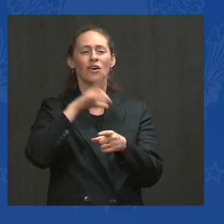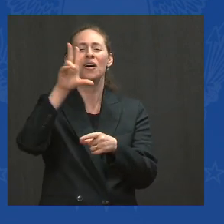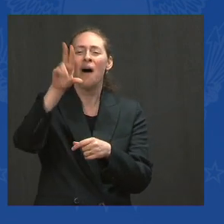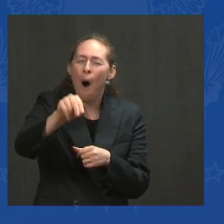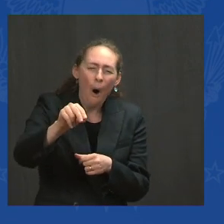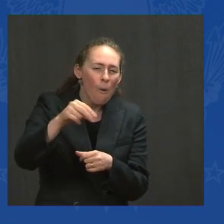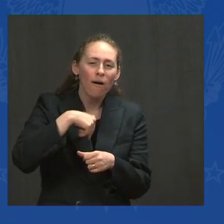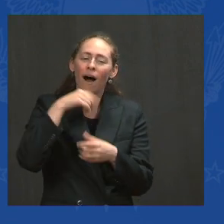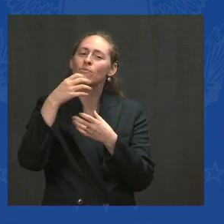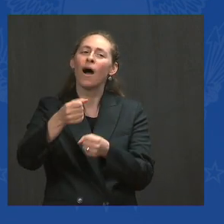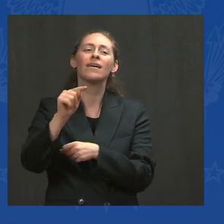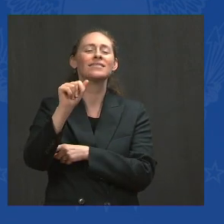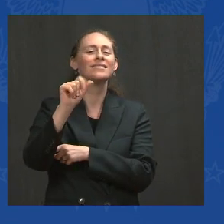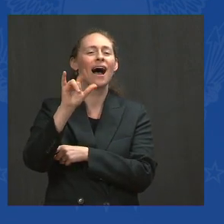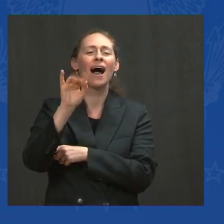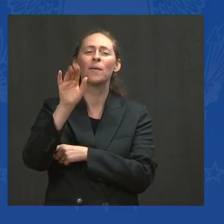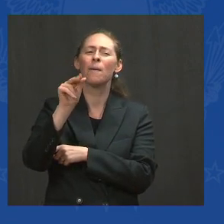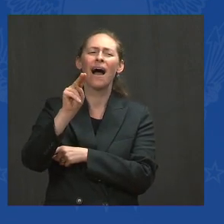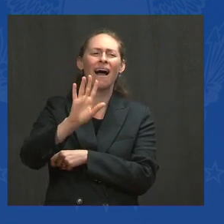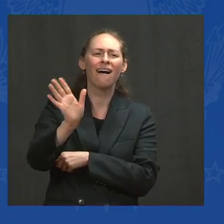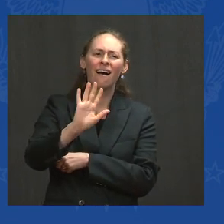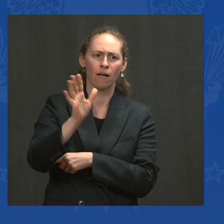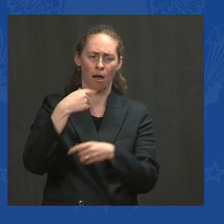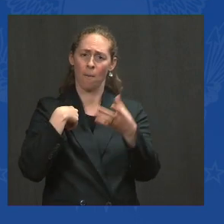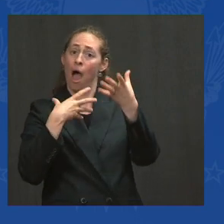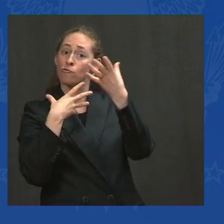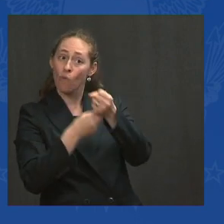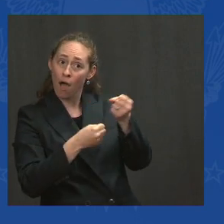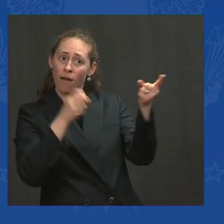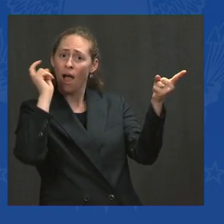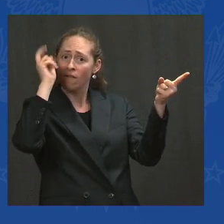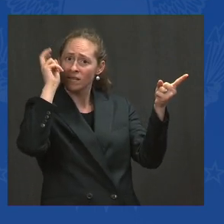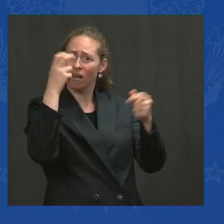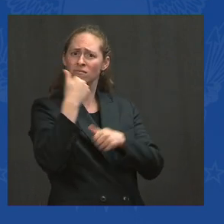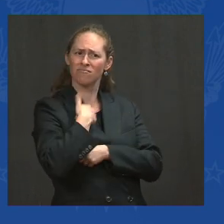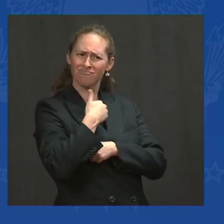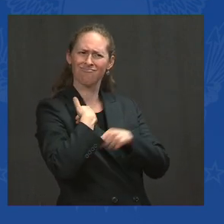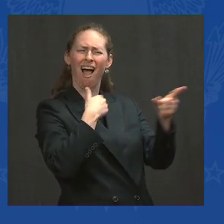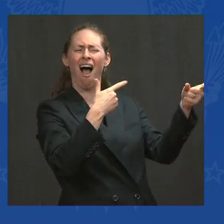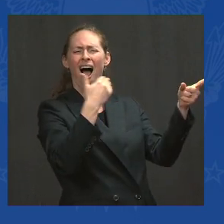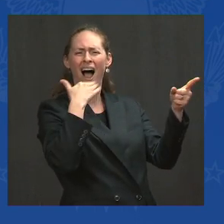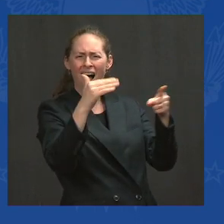But I trust the capacity of the Afghan military, who is better trained, better equipped, and more